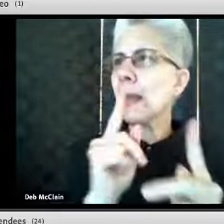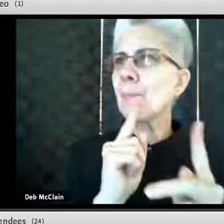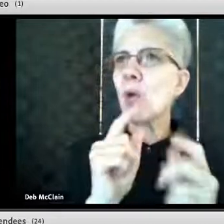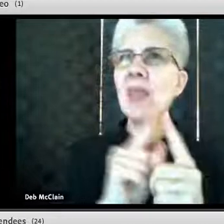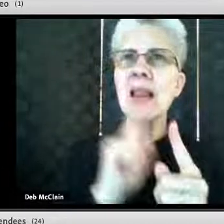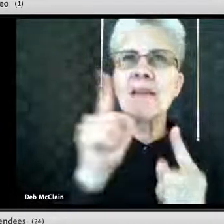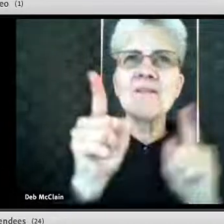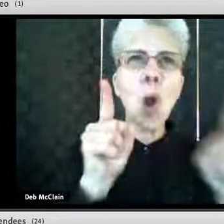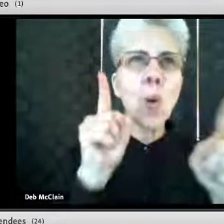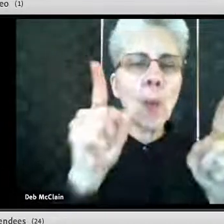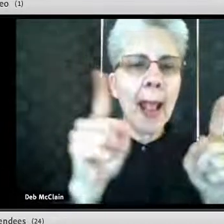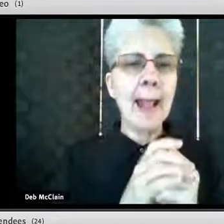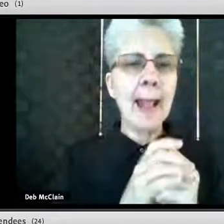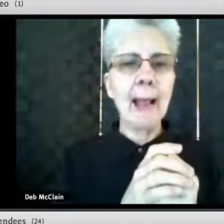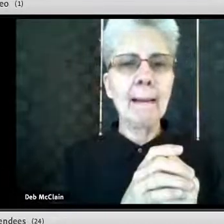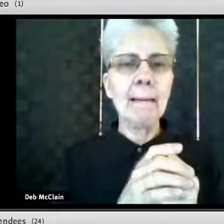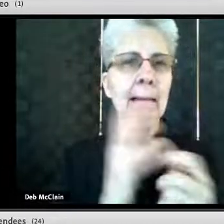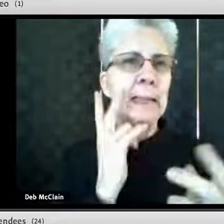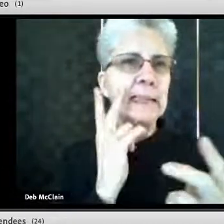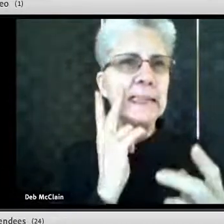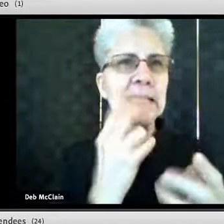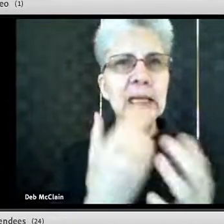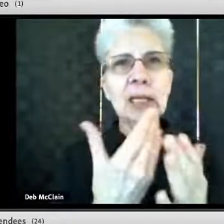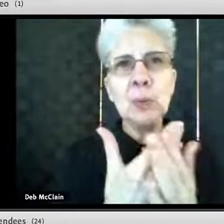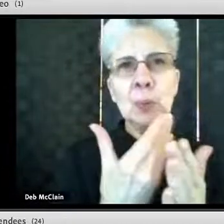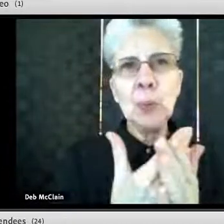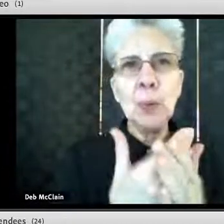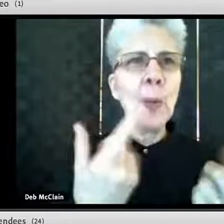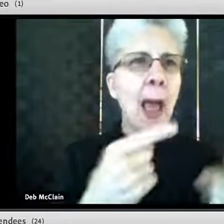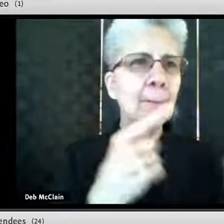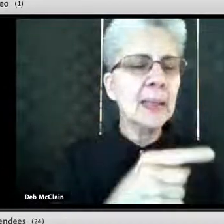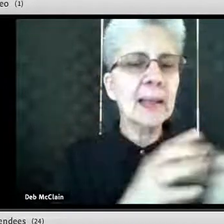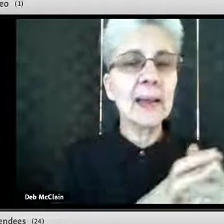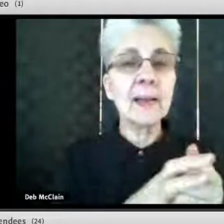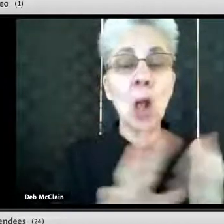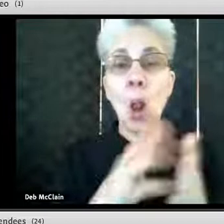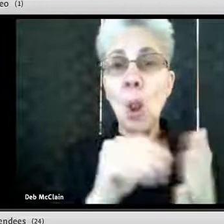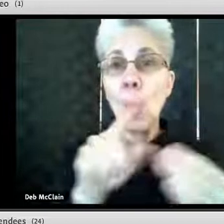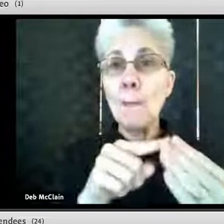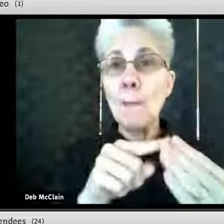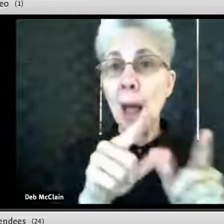To see upcoming events. To keep up with family and friends. To find information about local businesses.